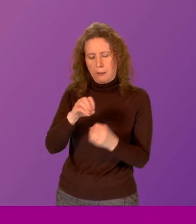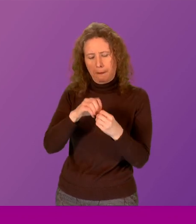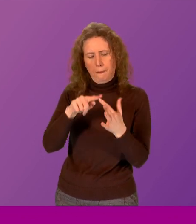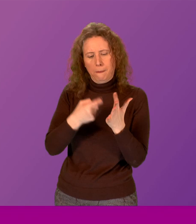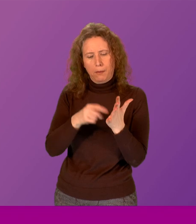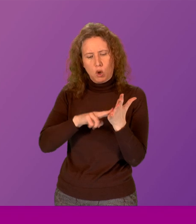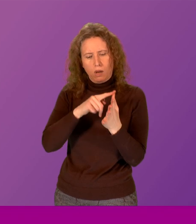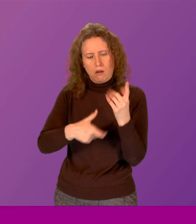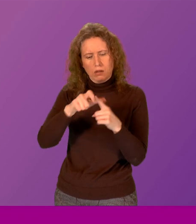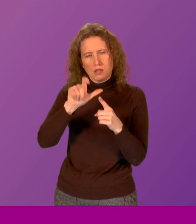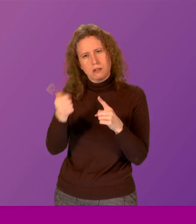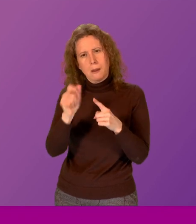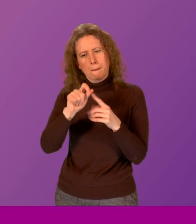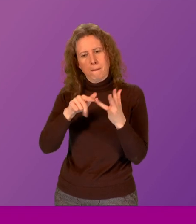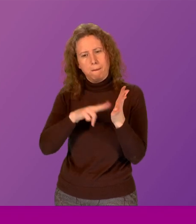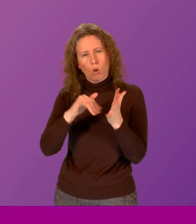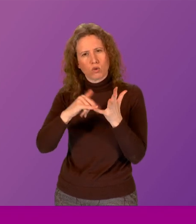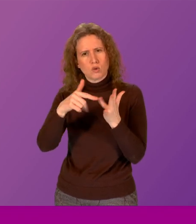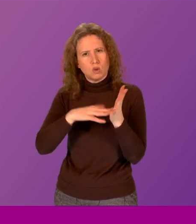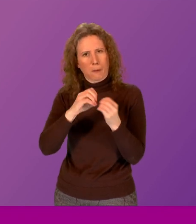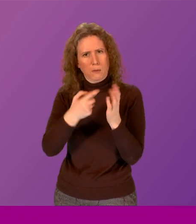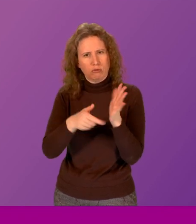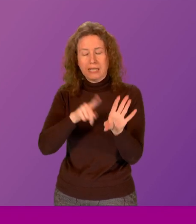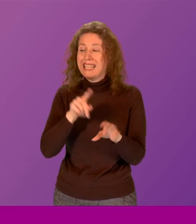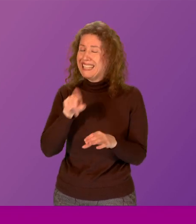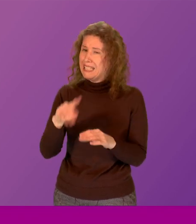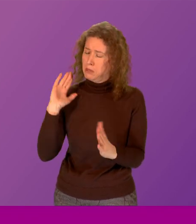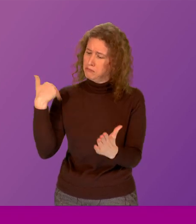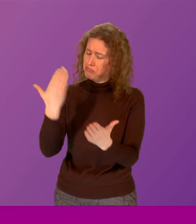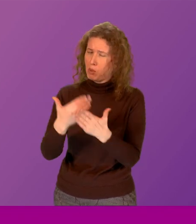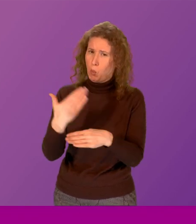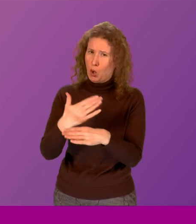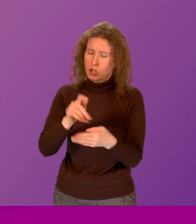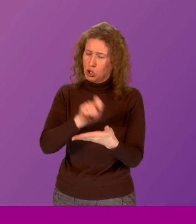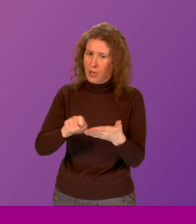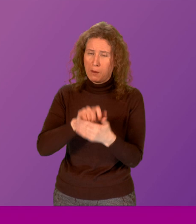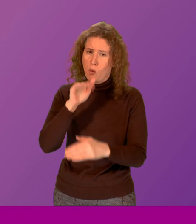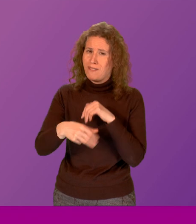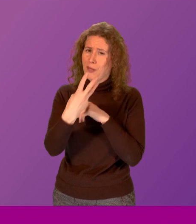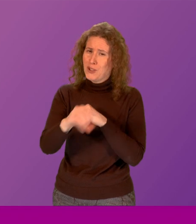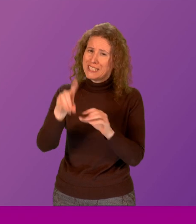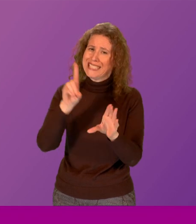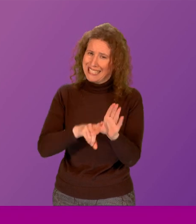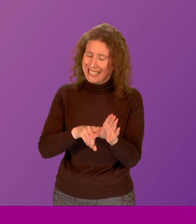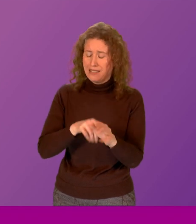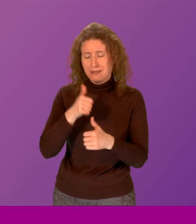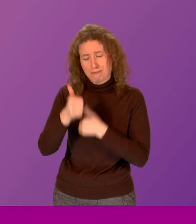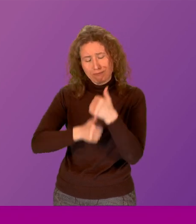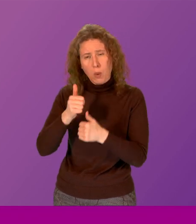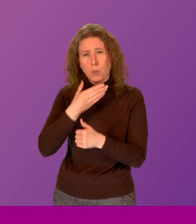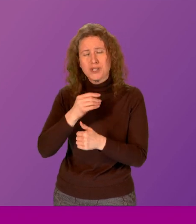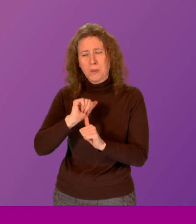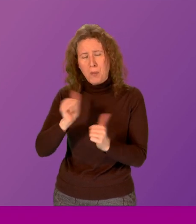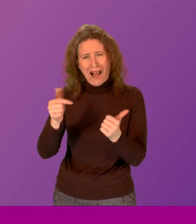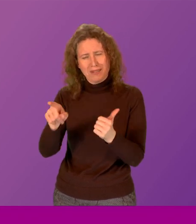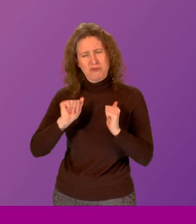and his long-standing career of more than 30 years in journalism. I wish him well in his retirement,